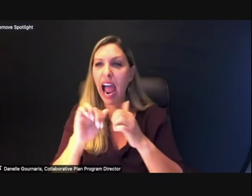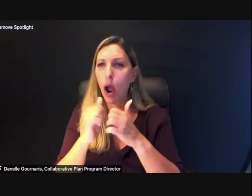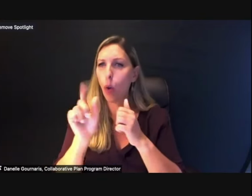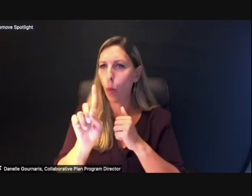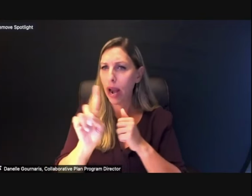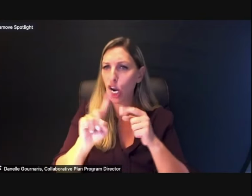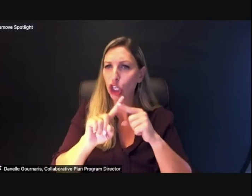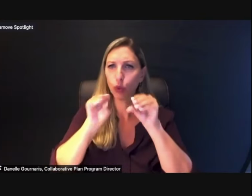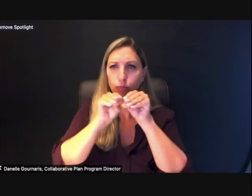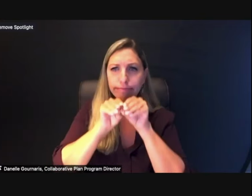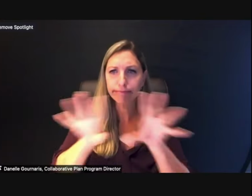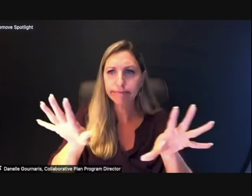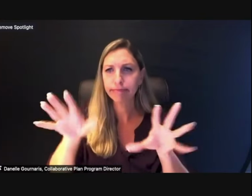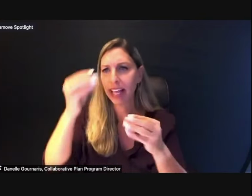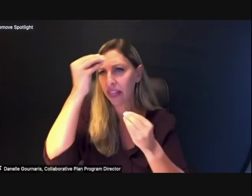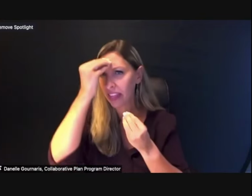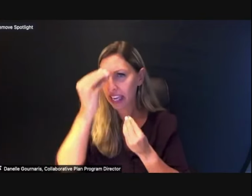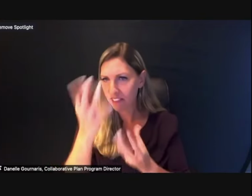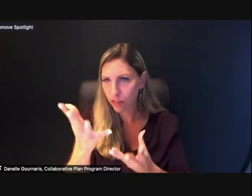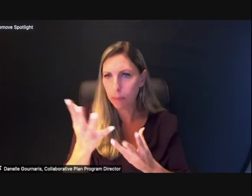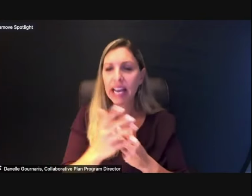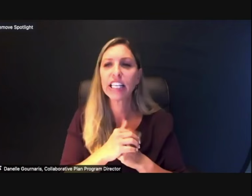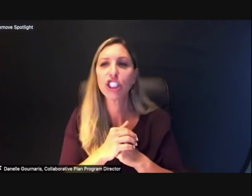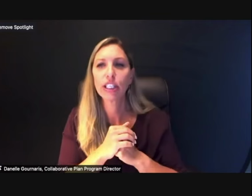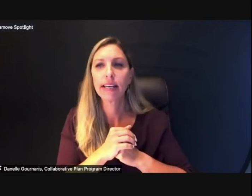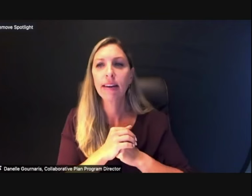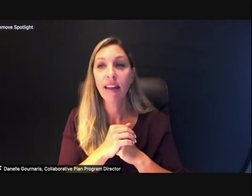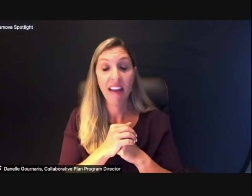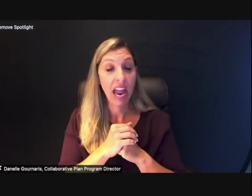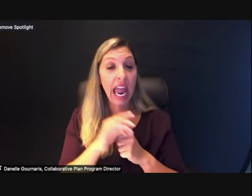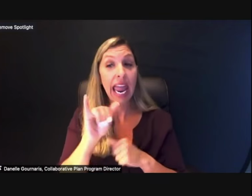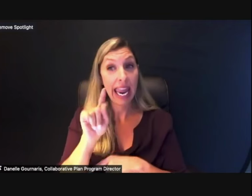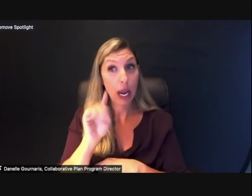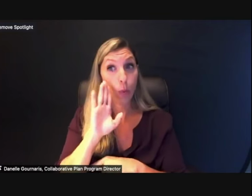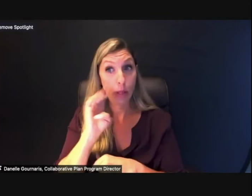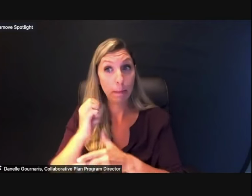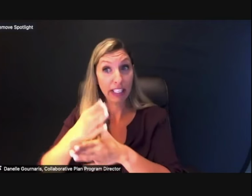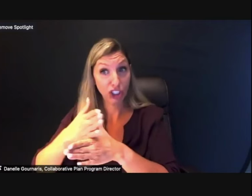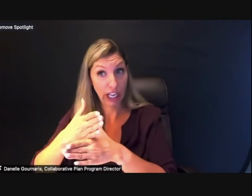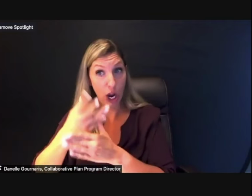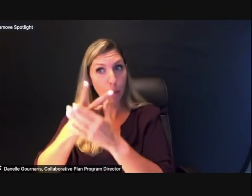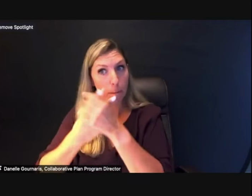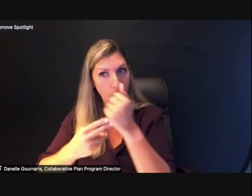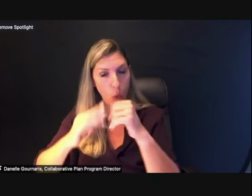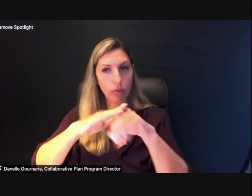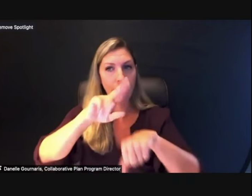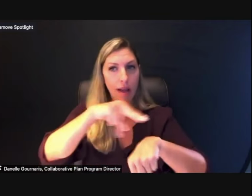and where to distribute the information. It will be shared on both